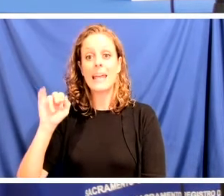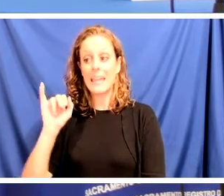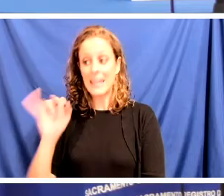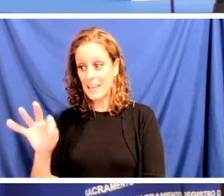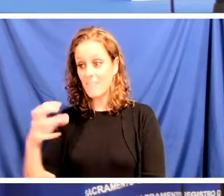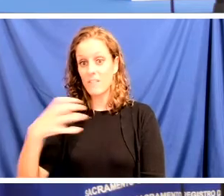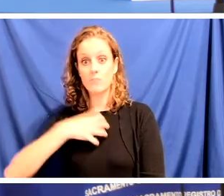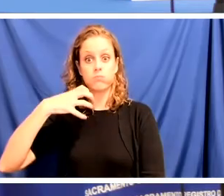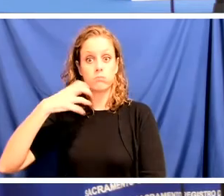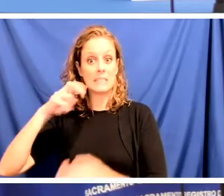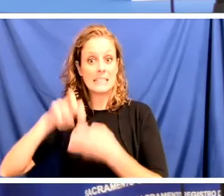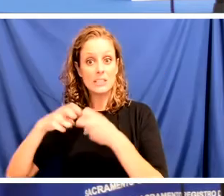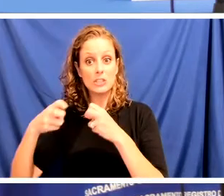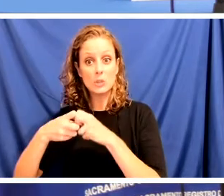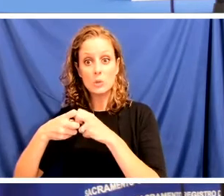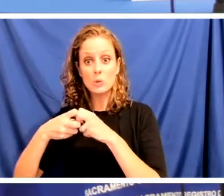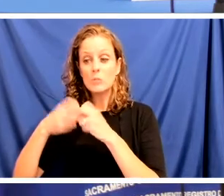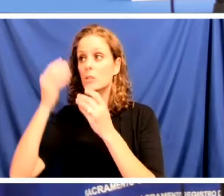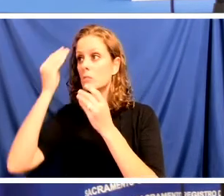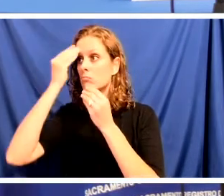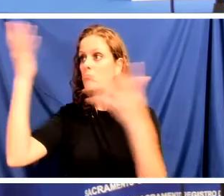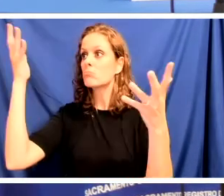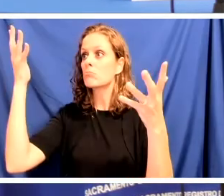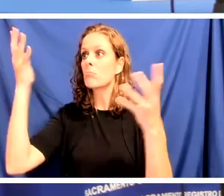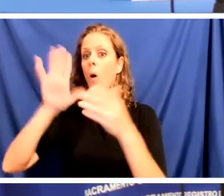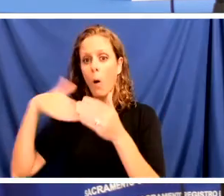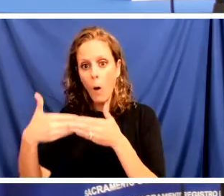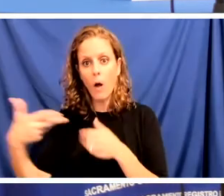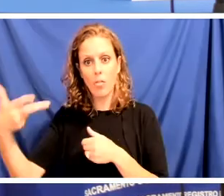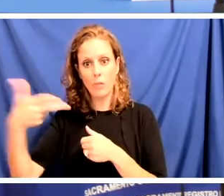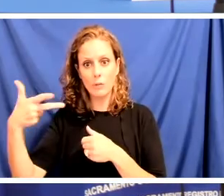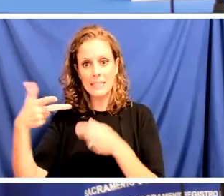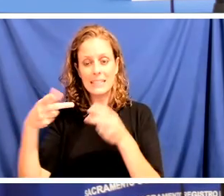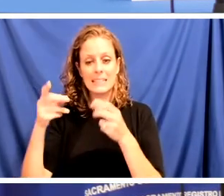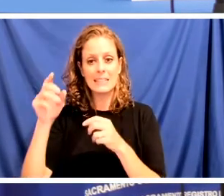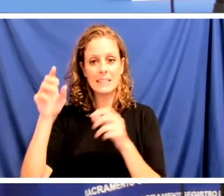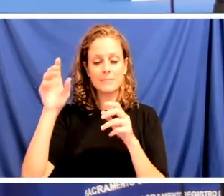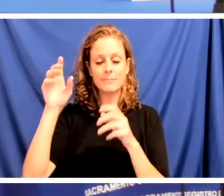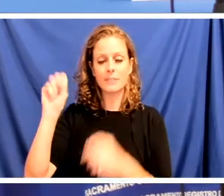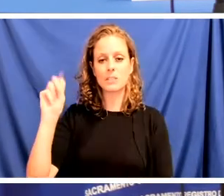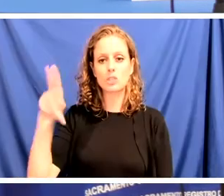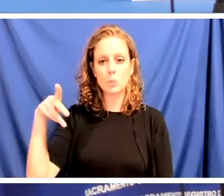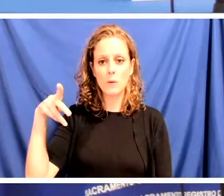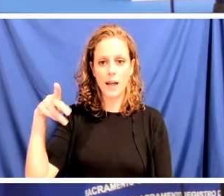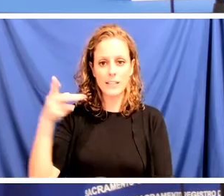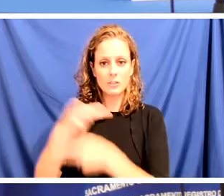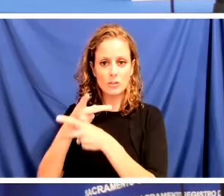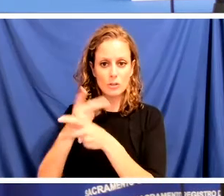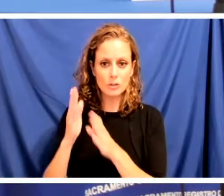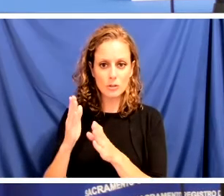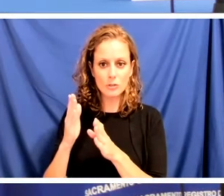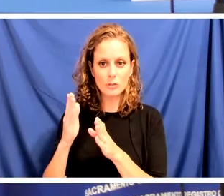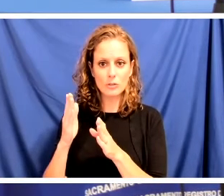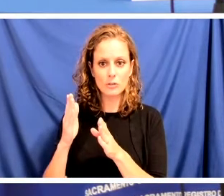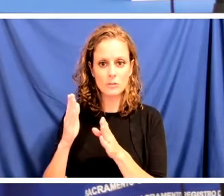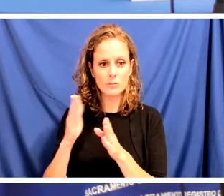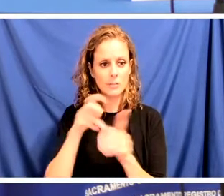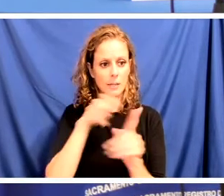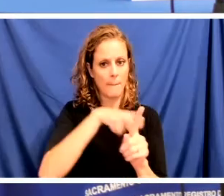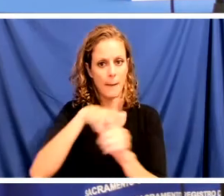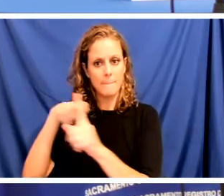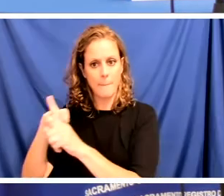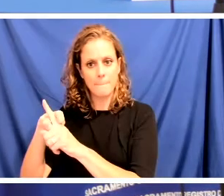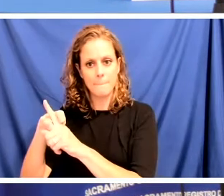SacGov: And it's not uncommon for all three of us to attend the same community events down there, and you know, in the case of supervisor and totally I think if he were here, he would say.